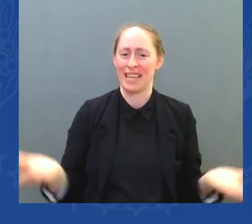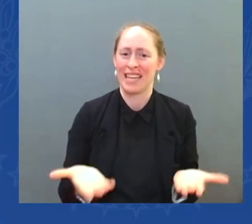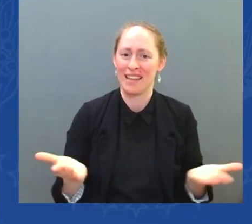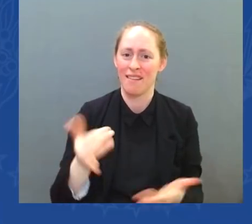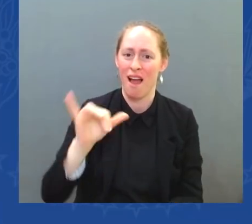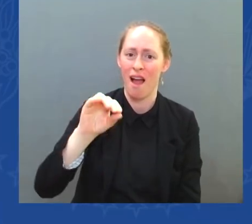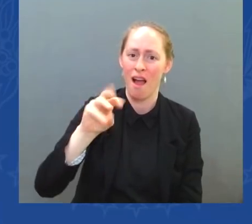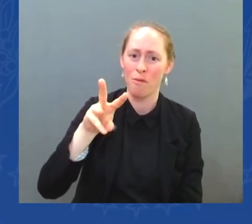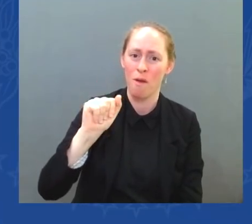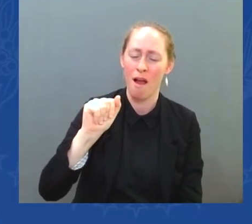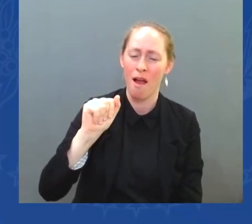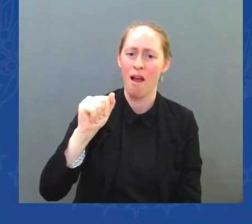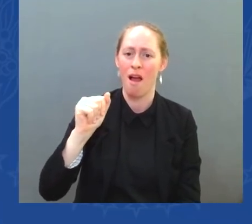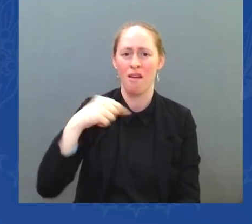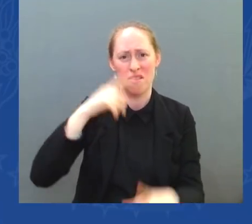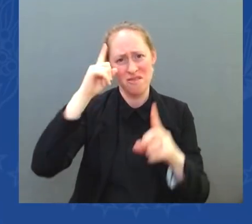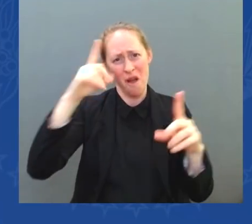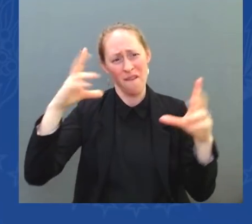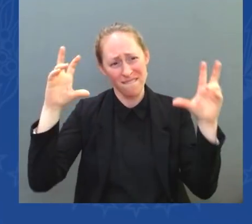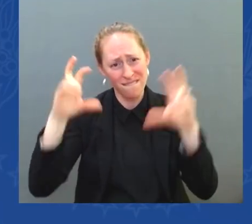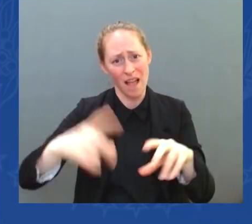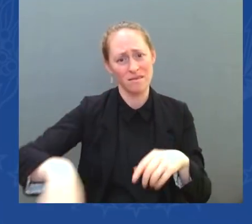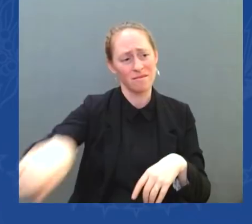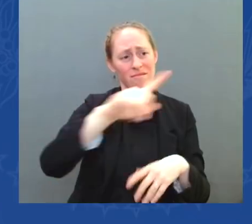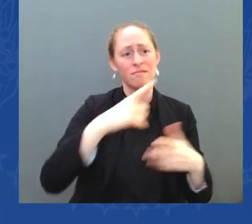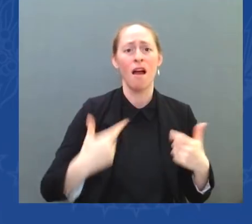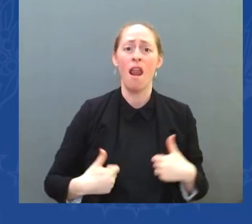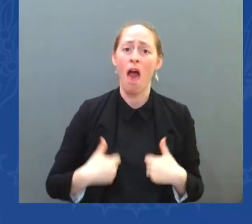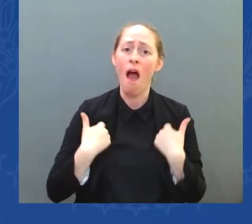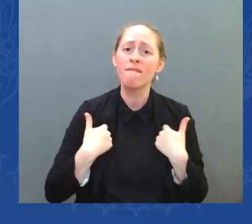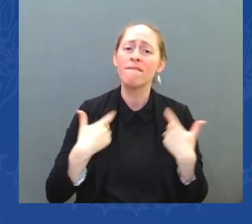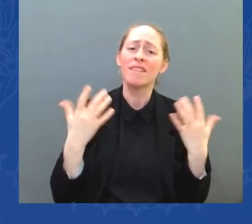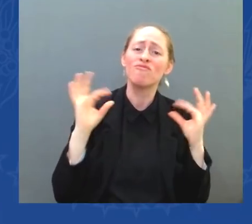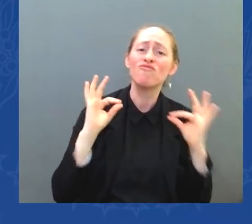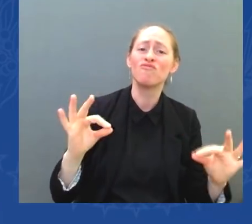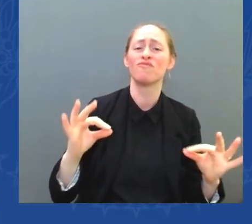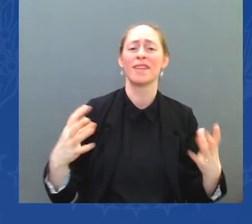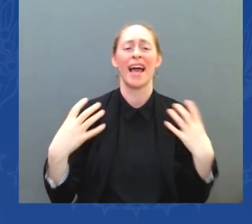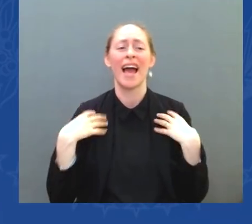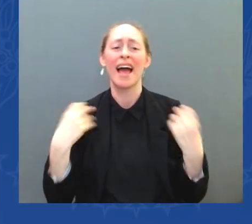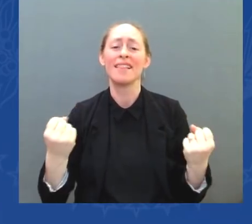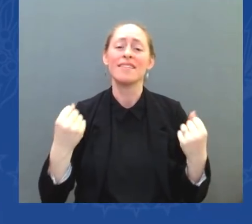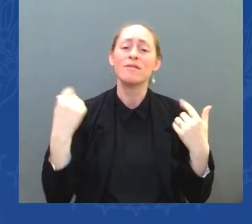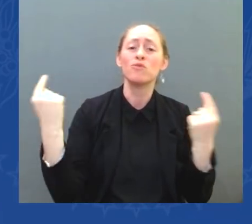have a fair shot at the 21st century economy. And I'm excited to see the impact